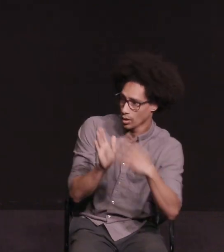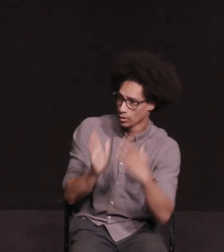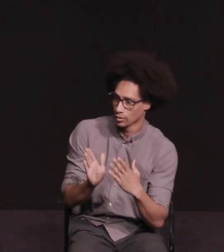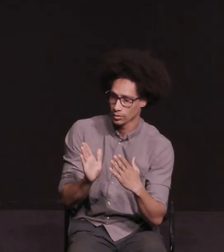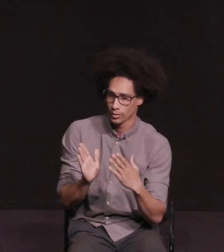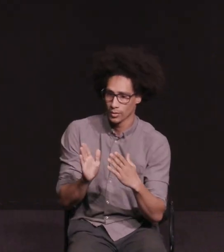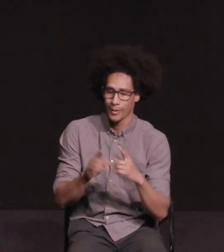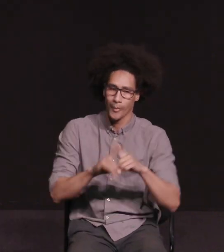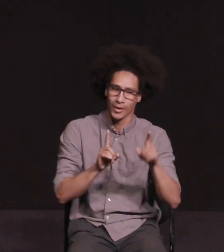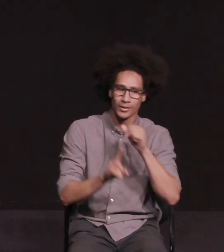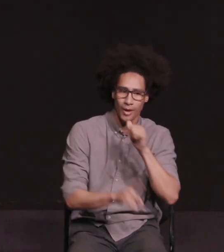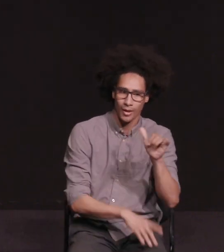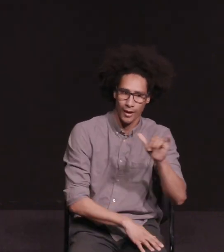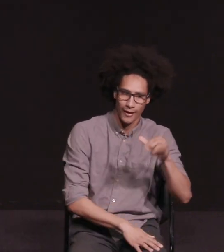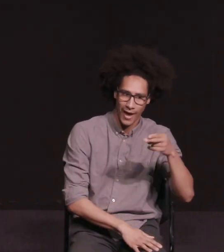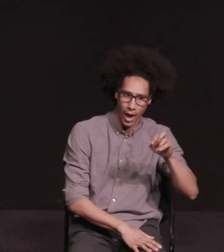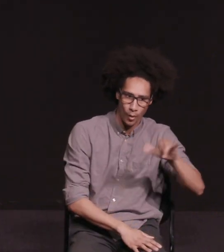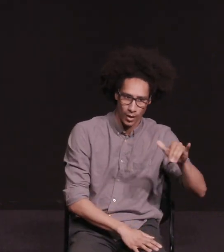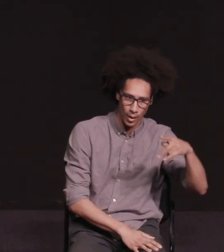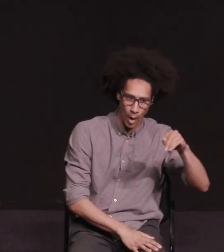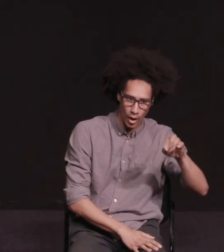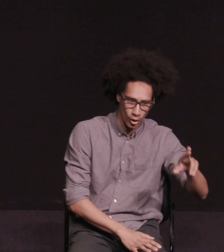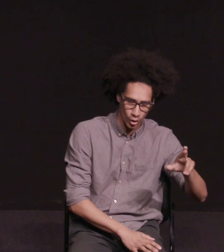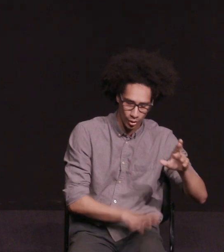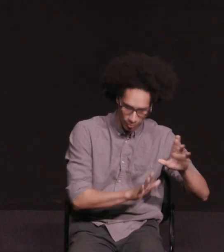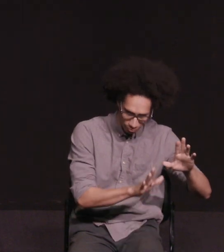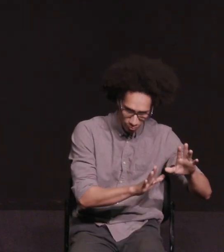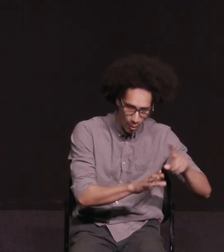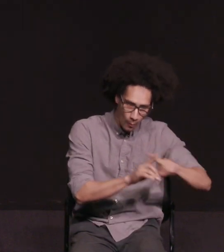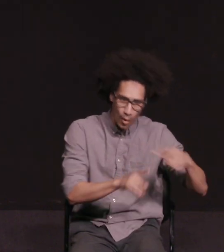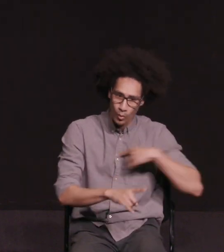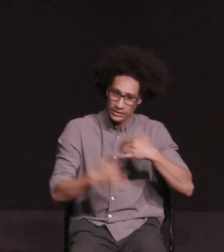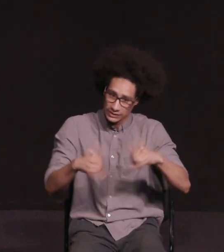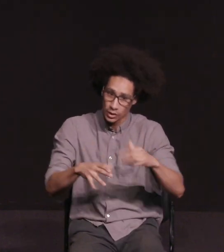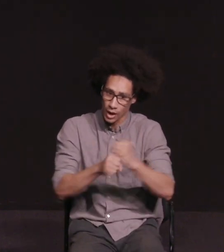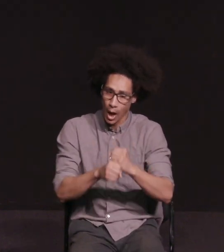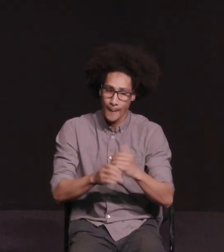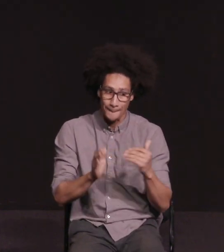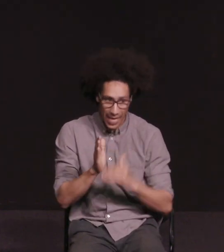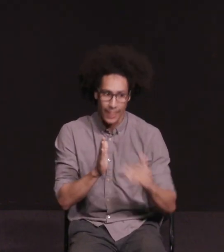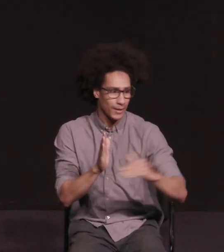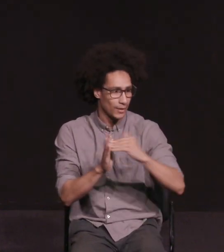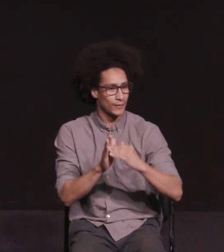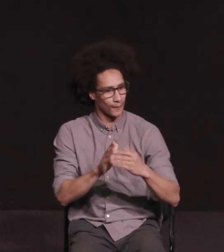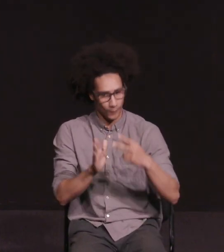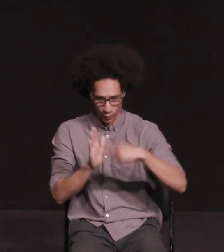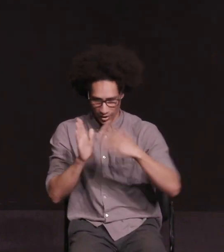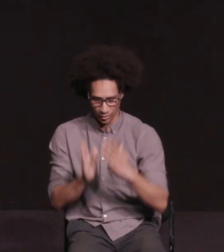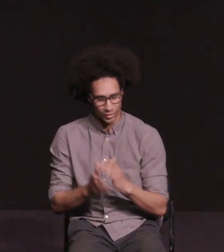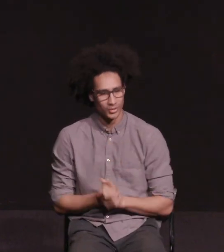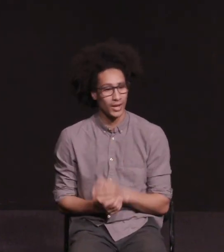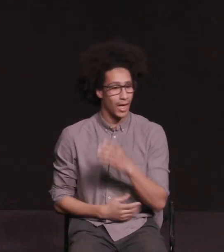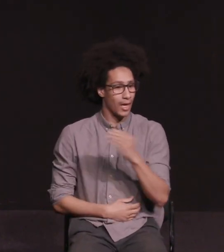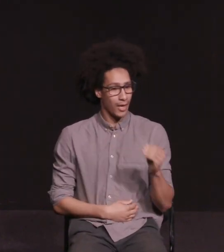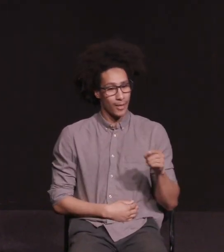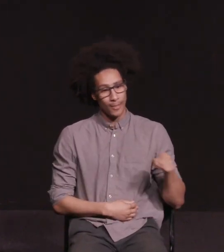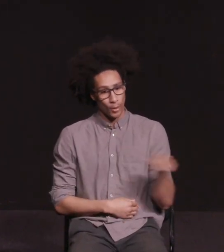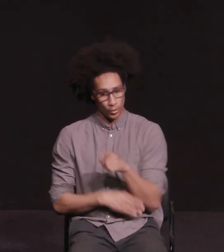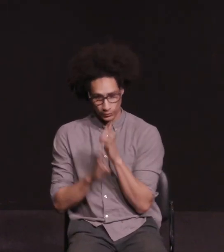Potter" following millions, but we still got some millions-- and whose anthologies, biographies, and novels are